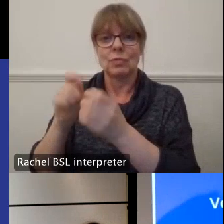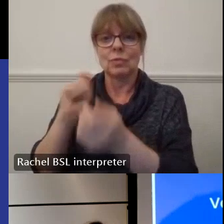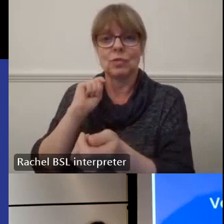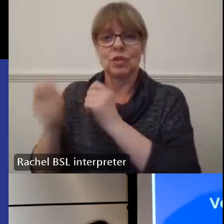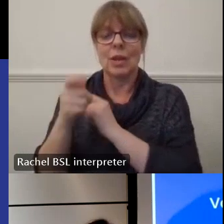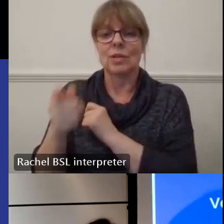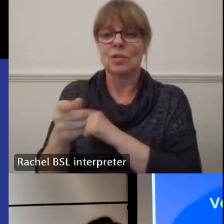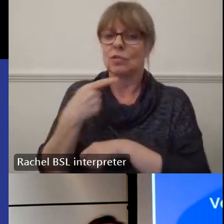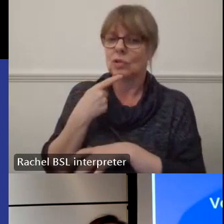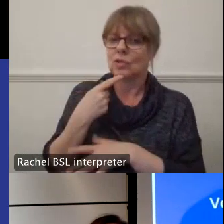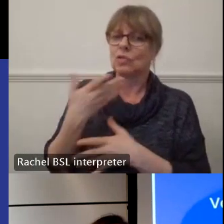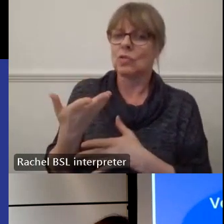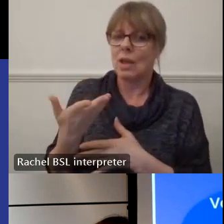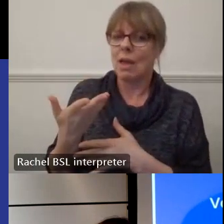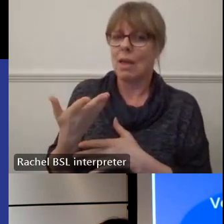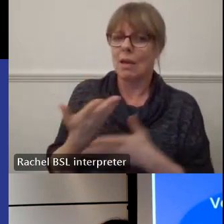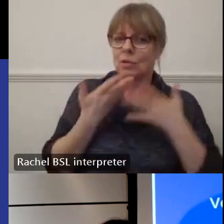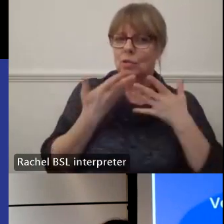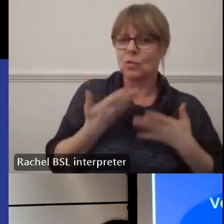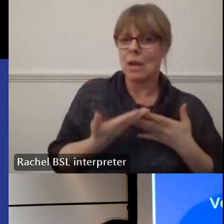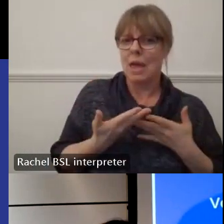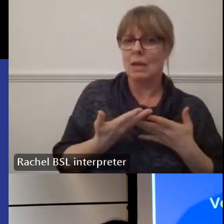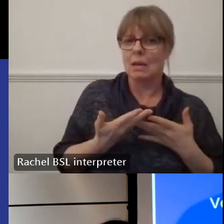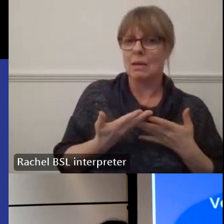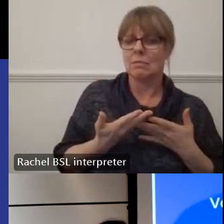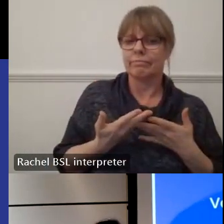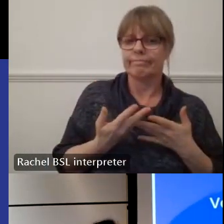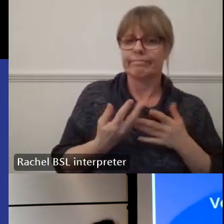of things that we should be doing better that we are not doing.